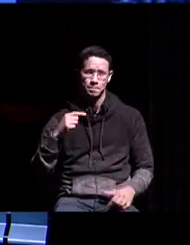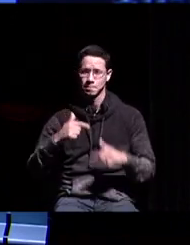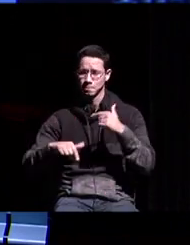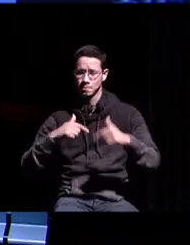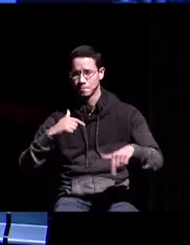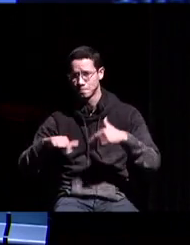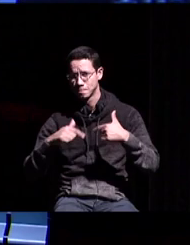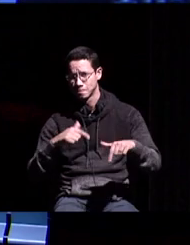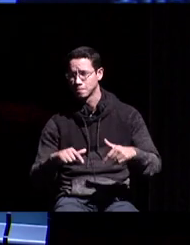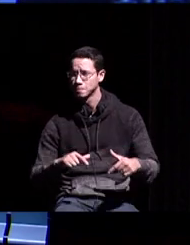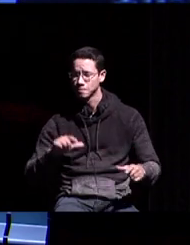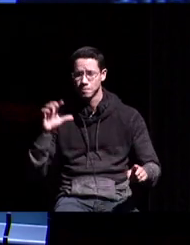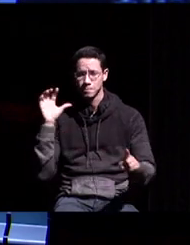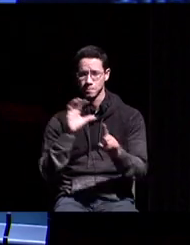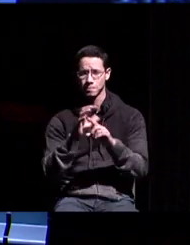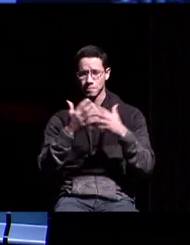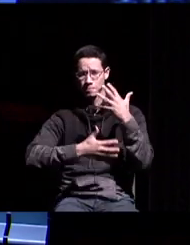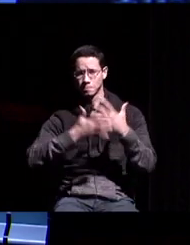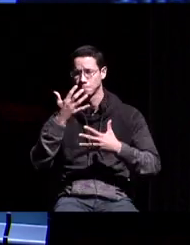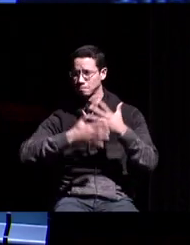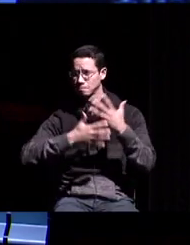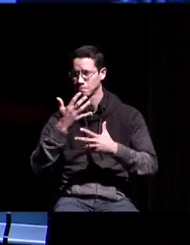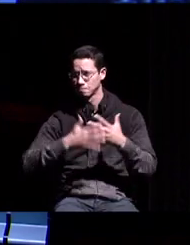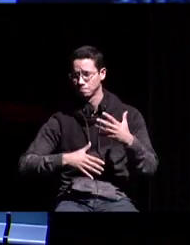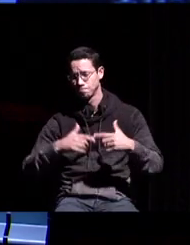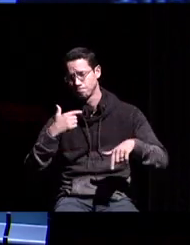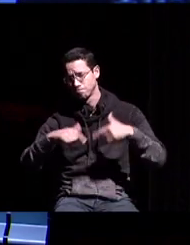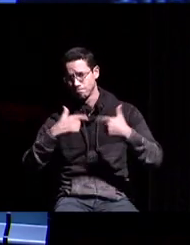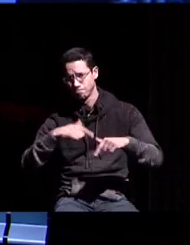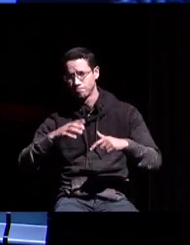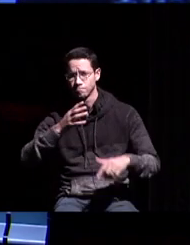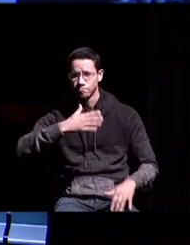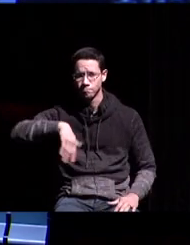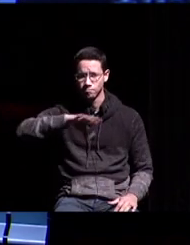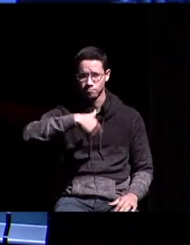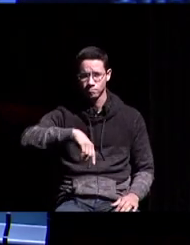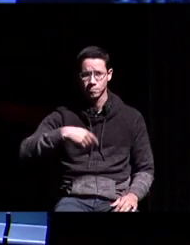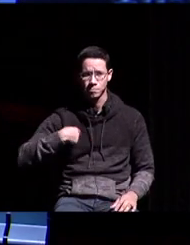They impact on... the workers in all aspects.